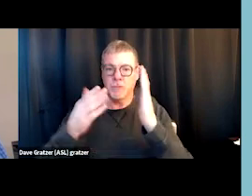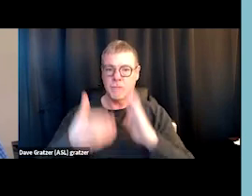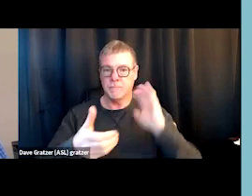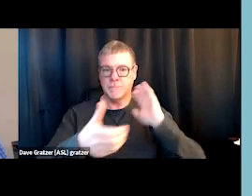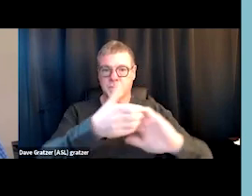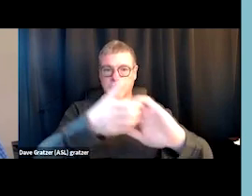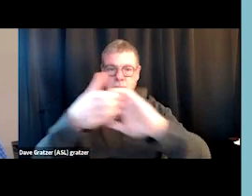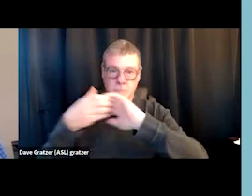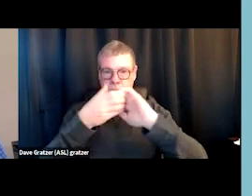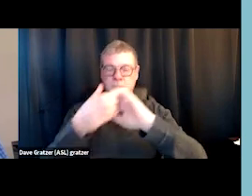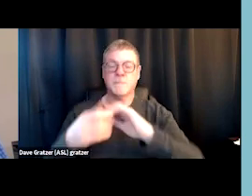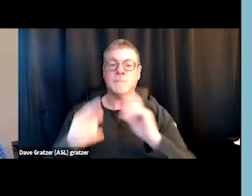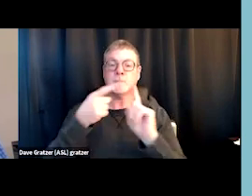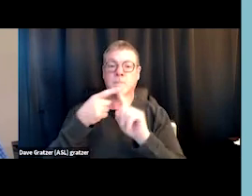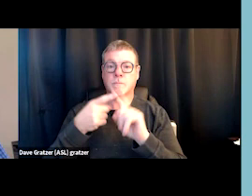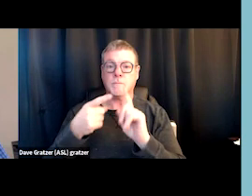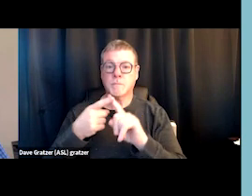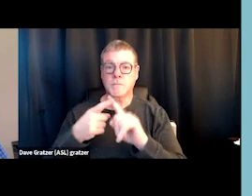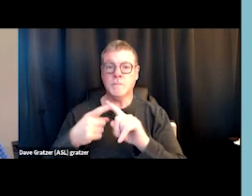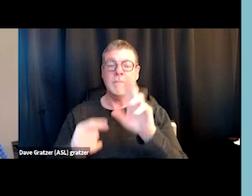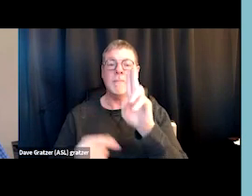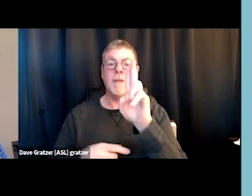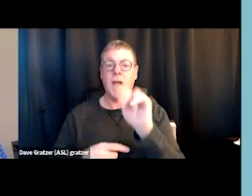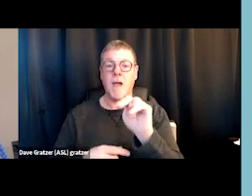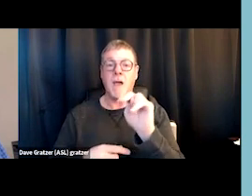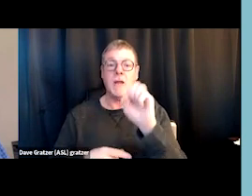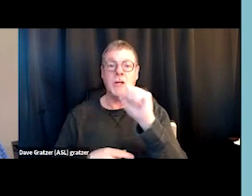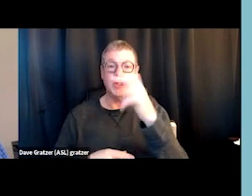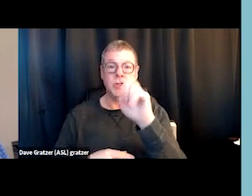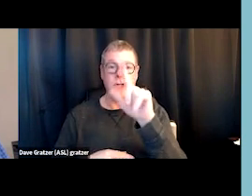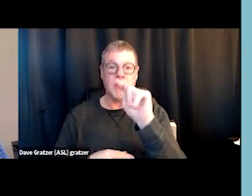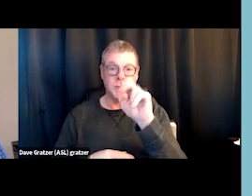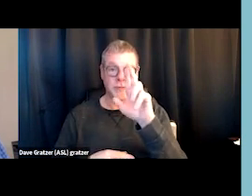one is around unsheltered homelessness, the current project we're working on,